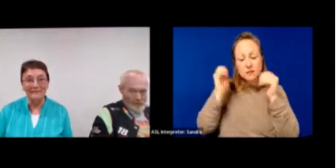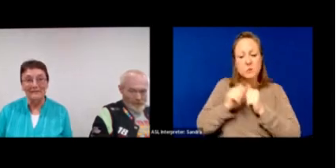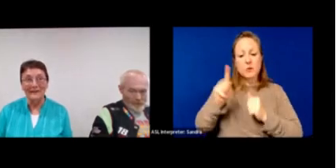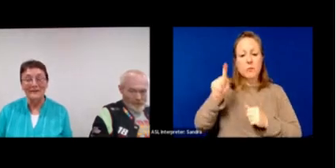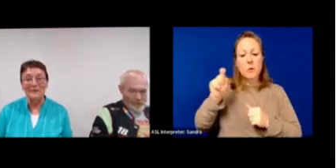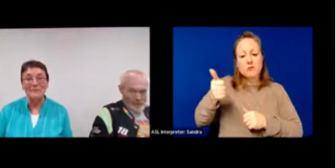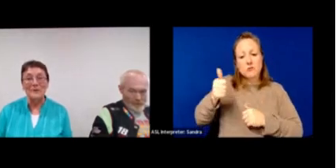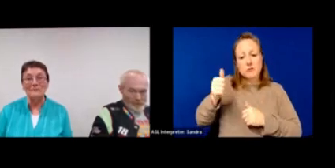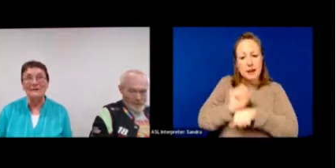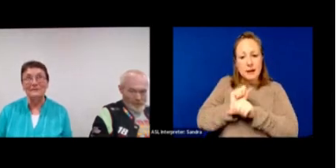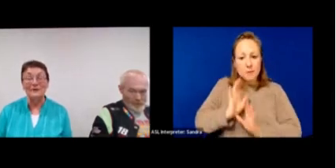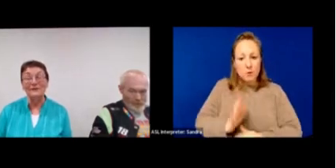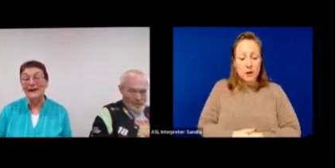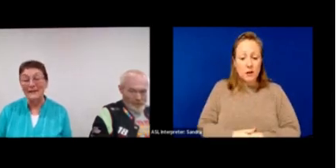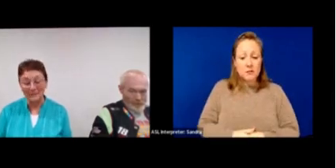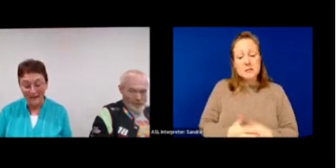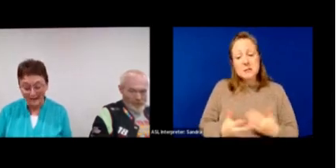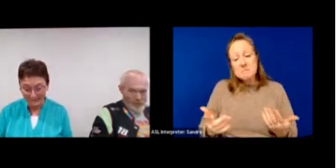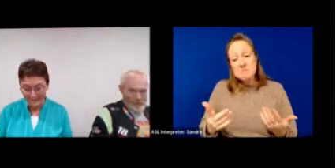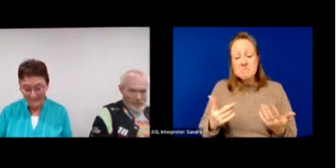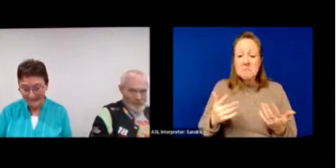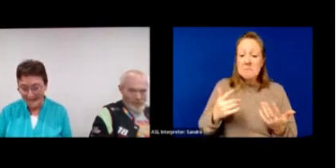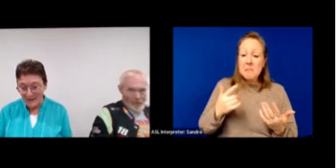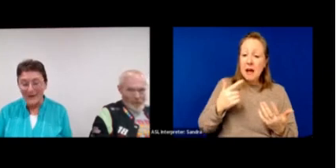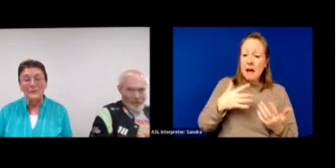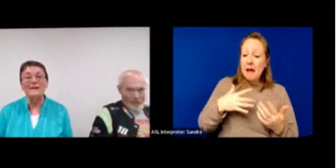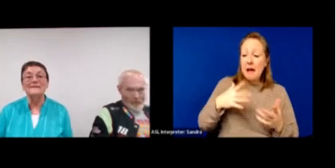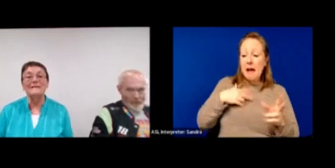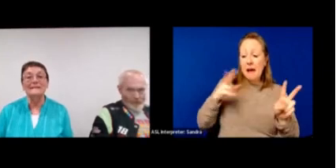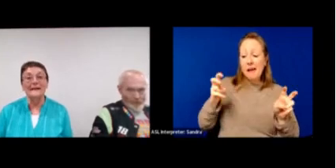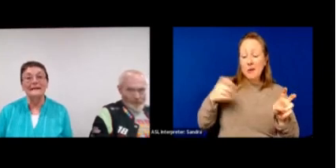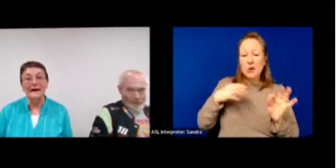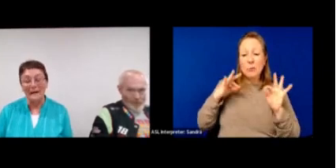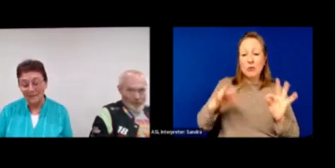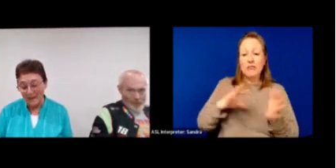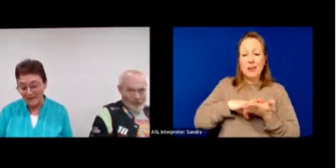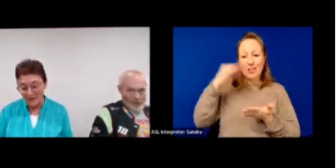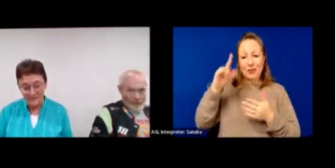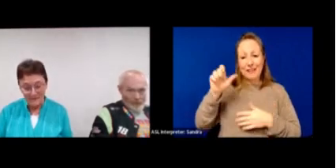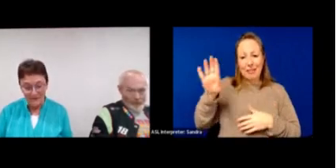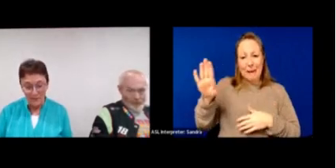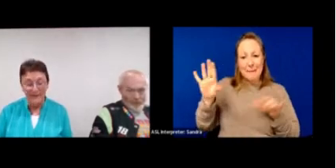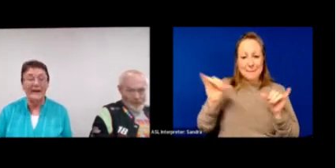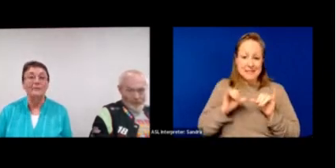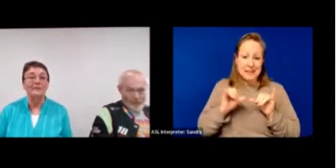say that we're the perfect Learning Lab size. What I want to talk today is about an opportunity that we had with the